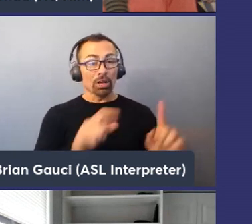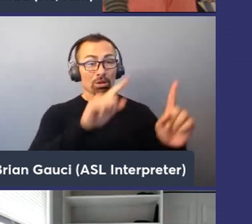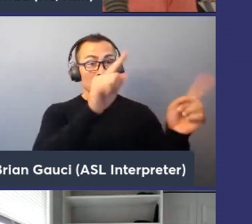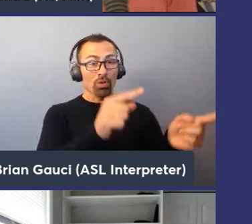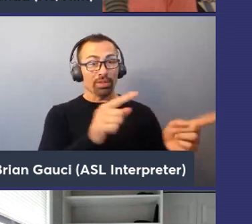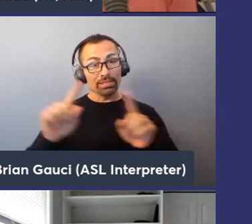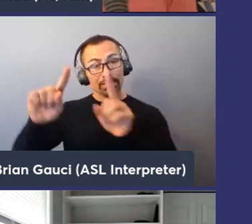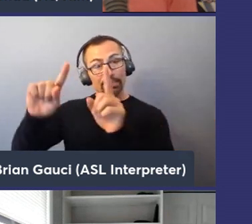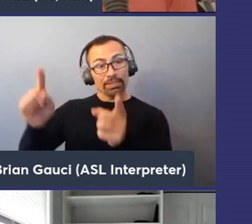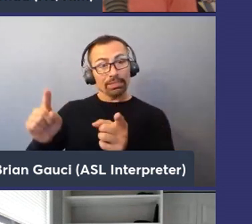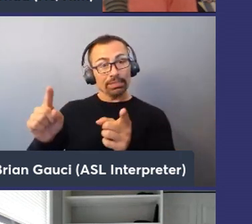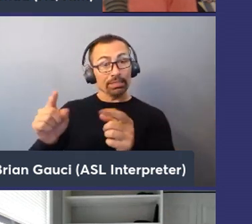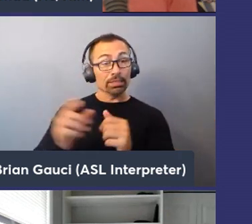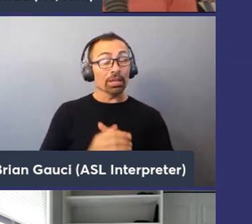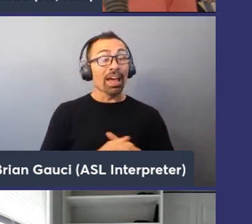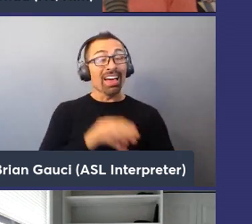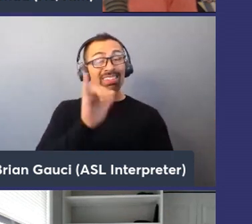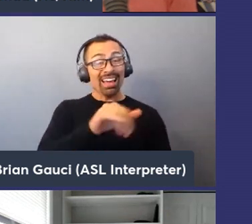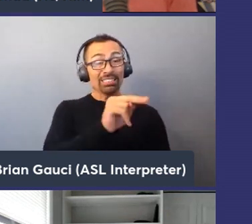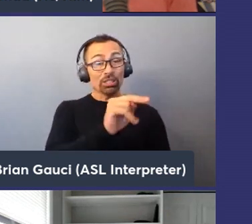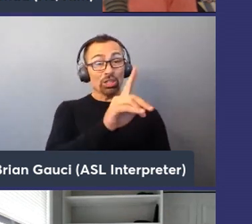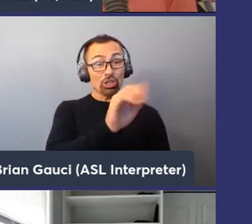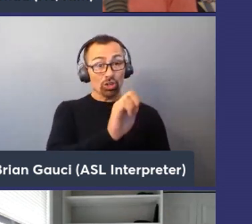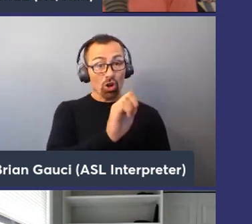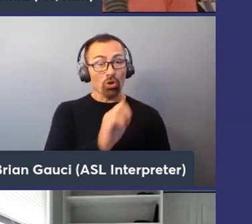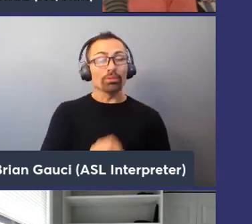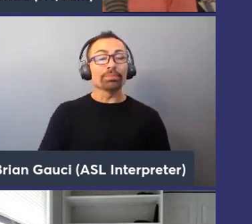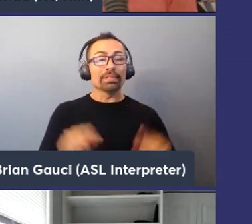anything that's got square brackets represents an edge,